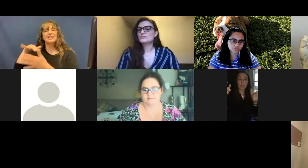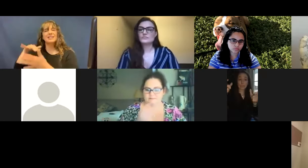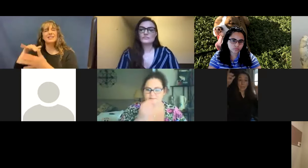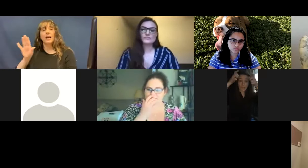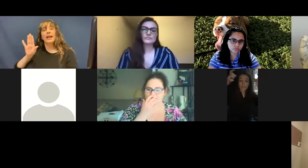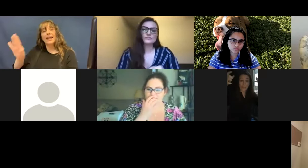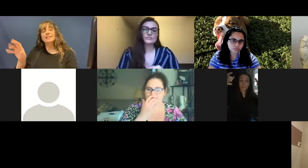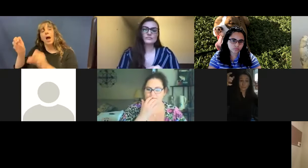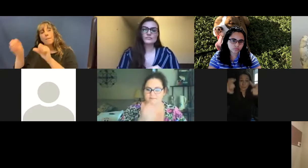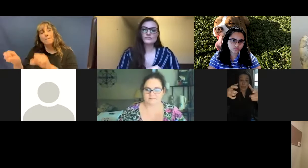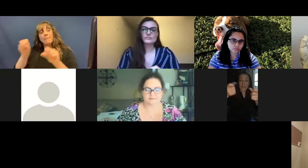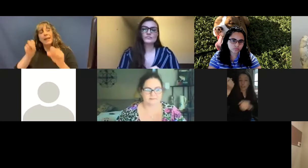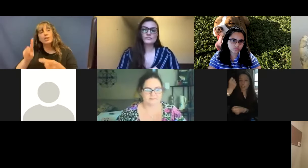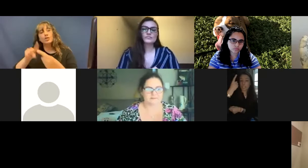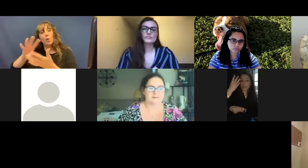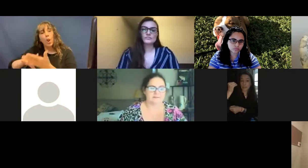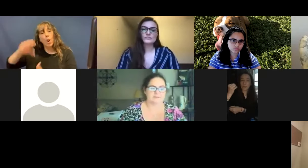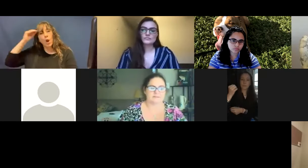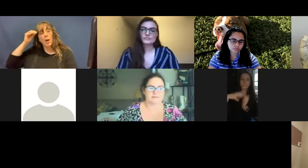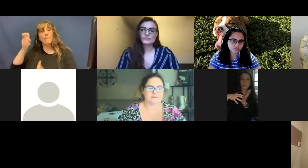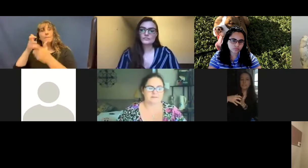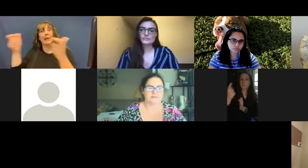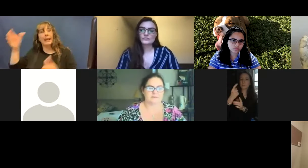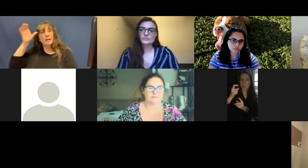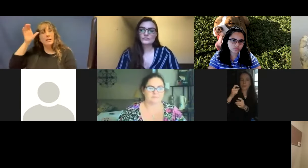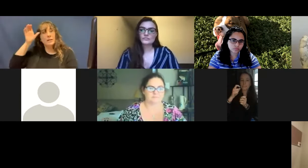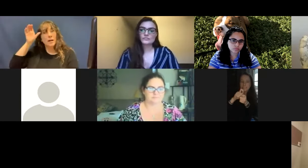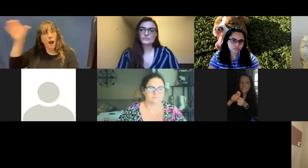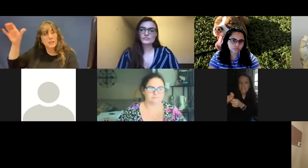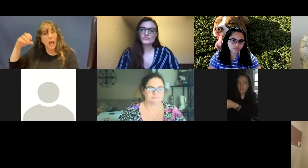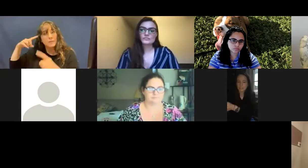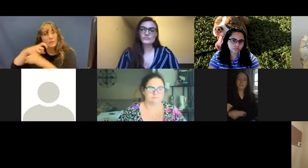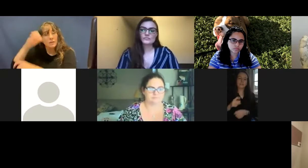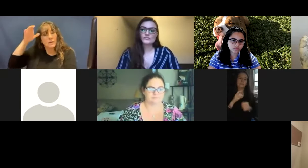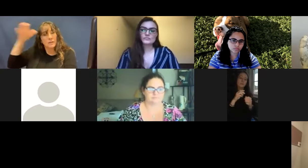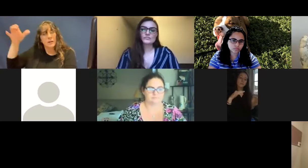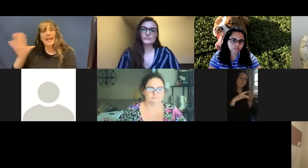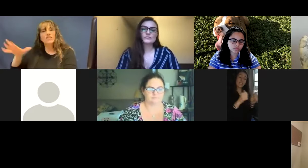big concepts and understand them, his weakness was always the details. So when he studied